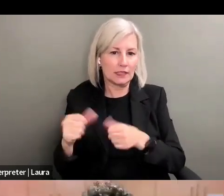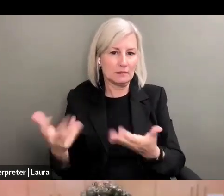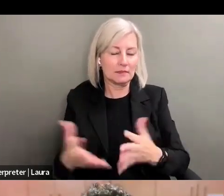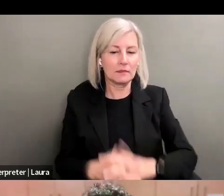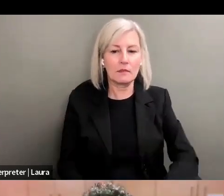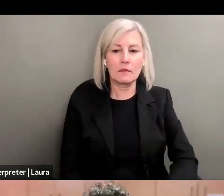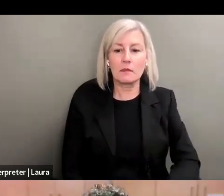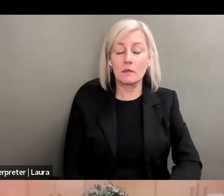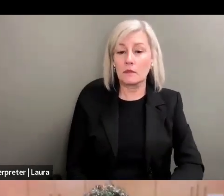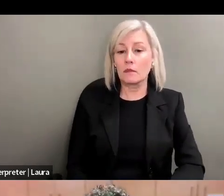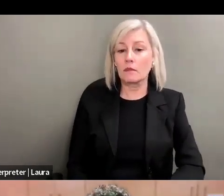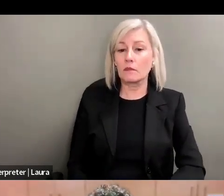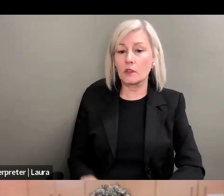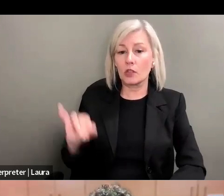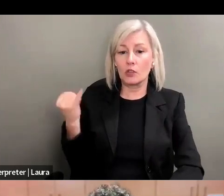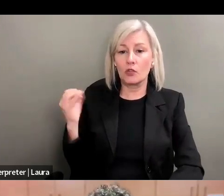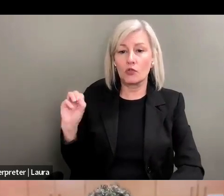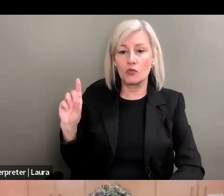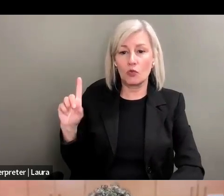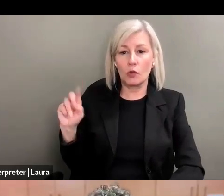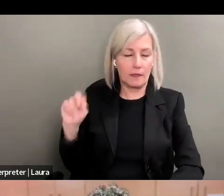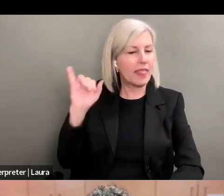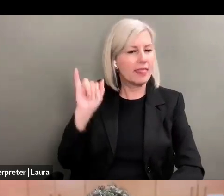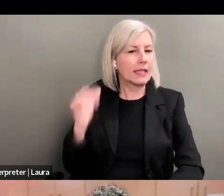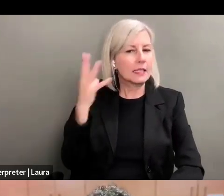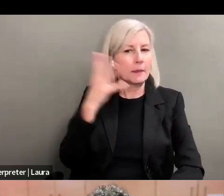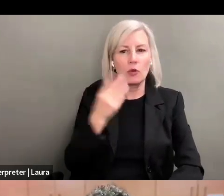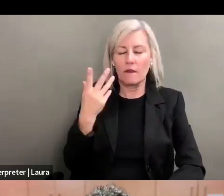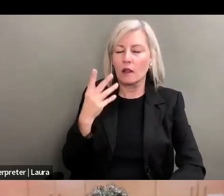Yeah. No, I think that that's the beauty of the functional listening assessments